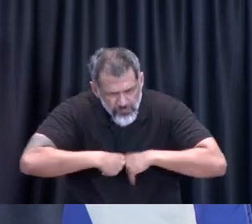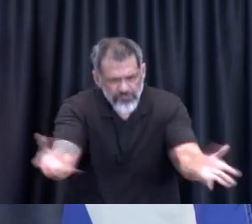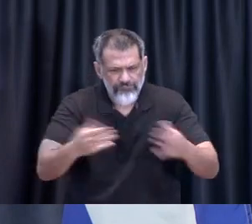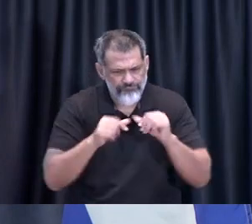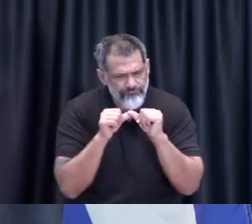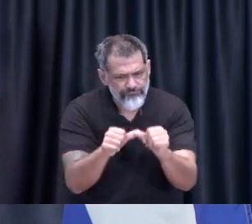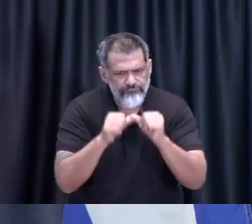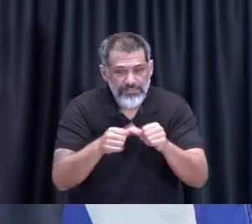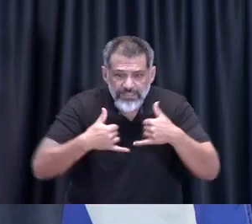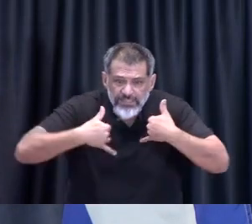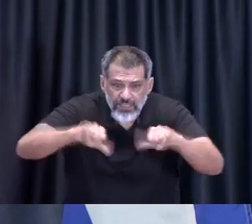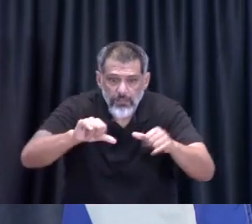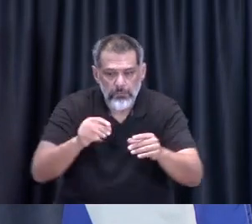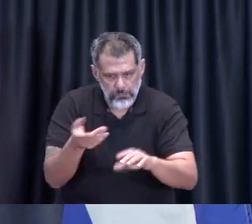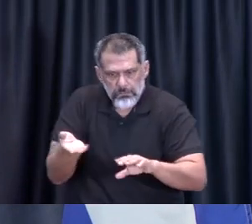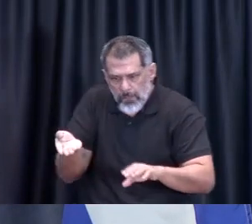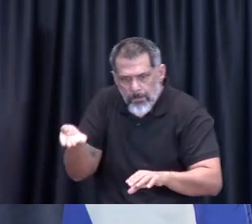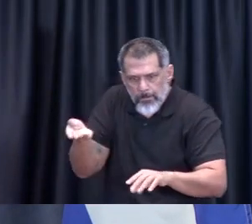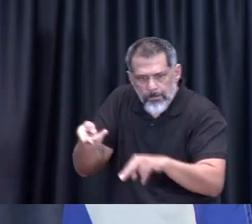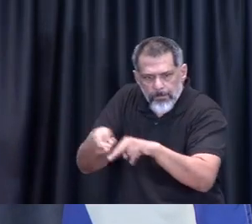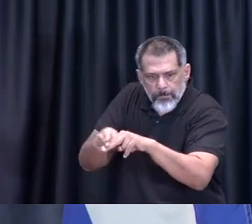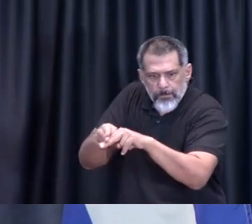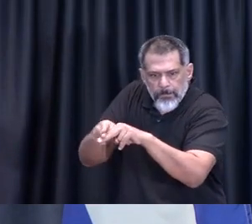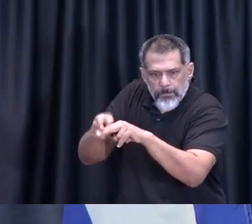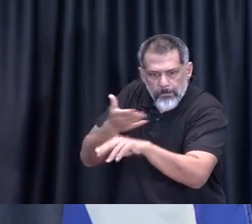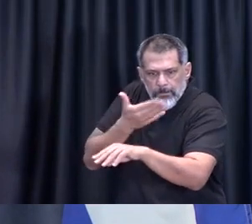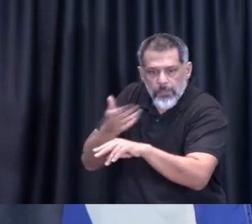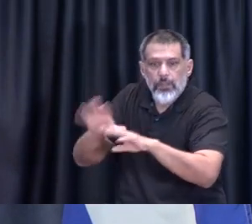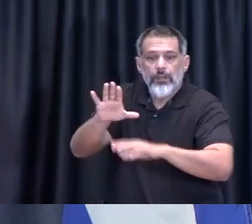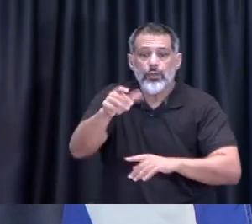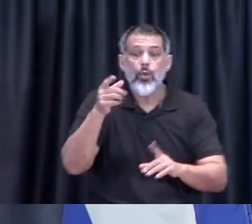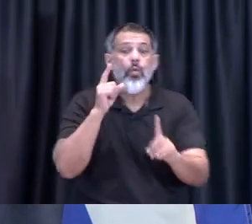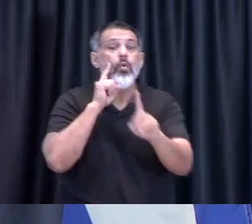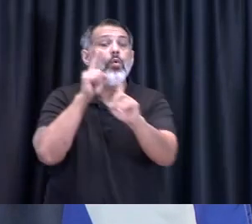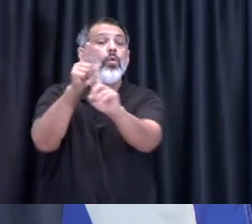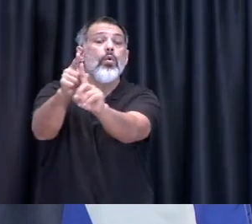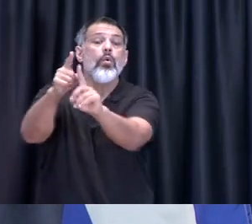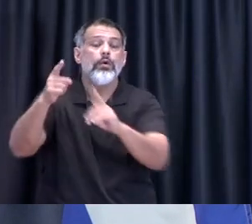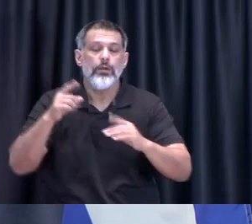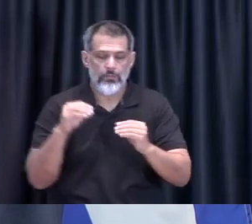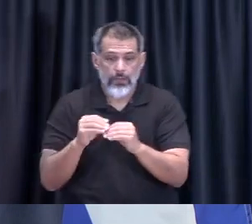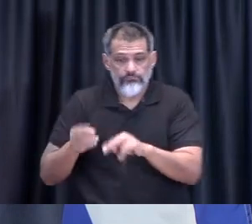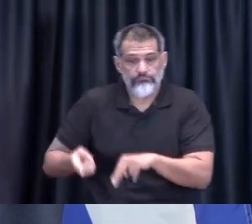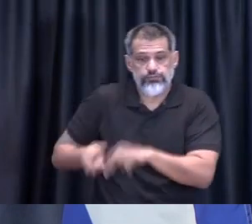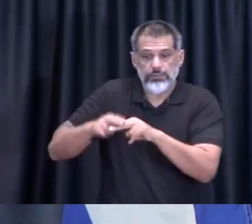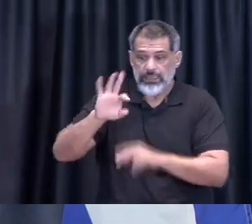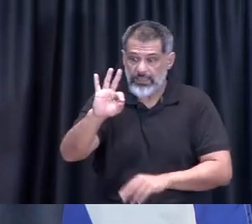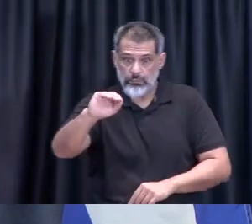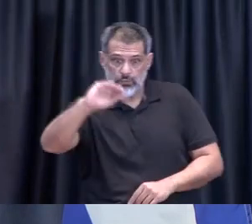But we know that in order to get to the levels of coverage that we would like, we need to use a variety